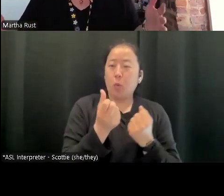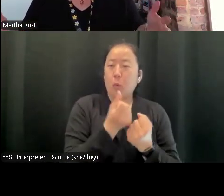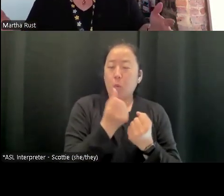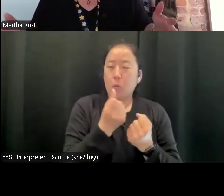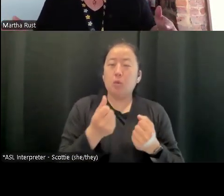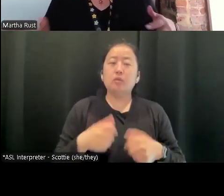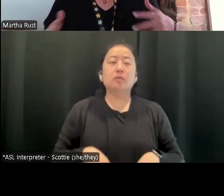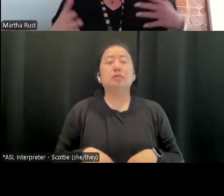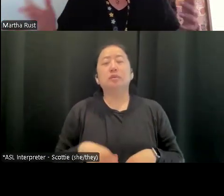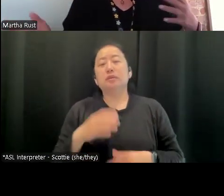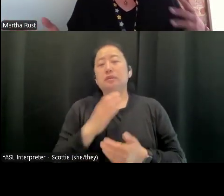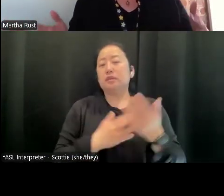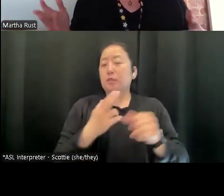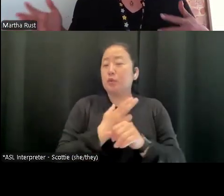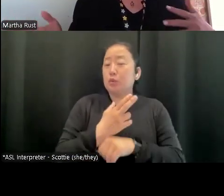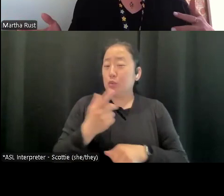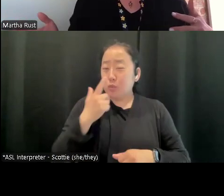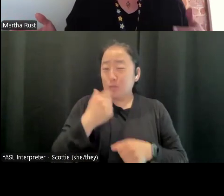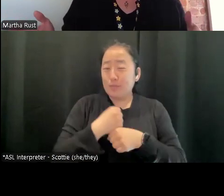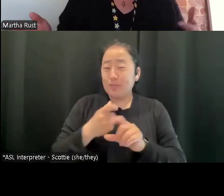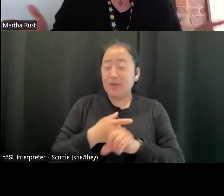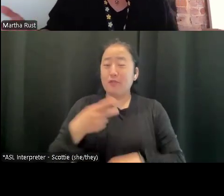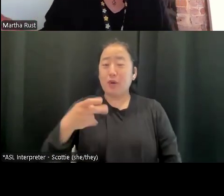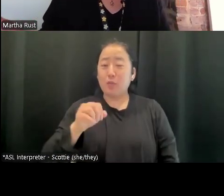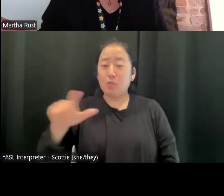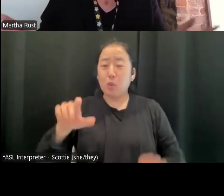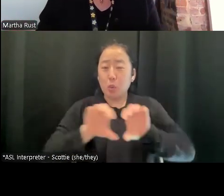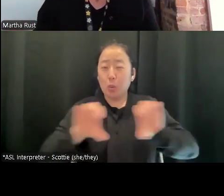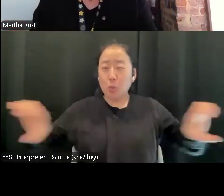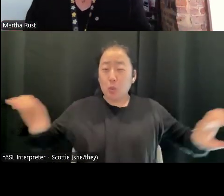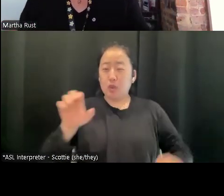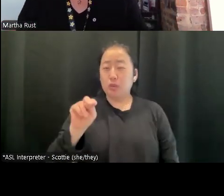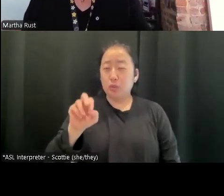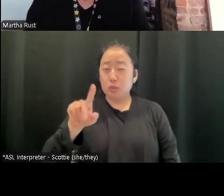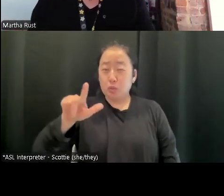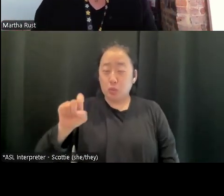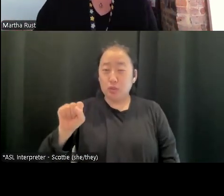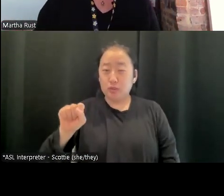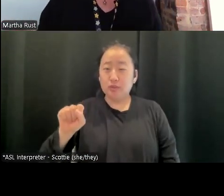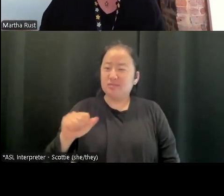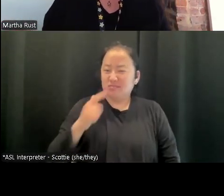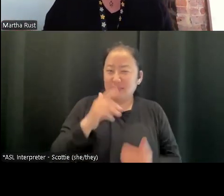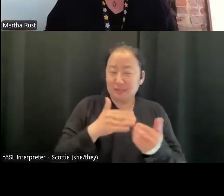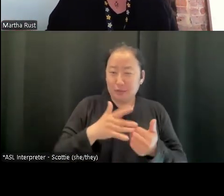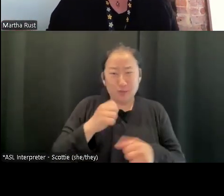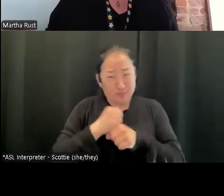of pool noodles to show how easy it is. You can create a lot of things out of pool noodles, that's what I've learned in the past few years.